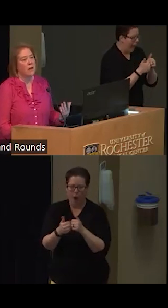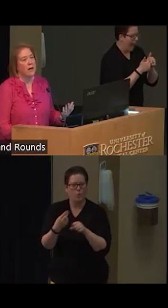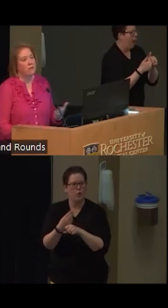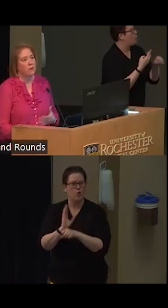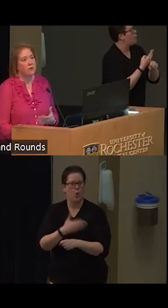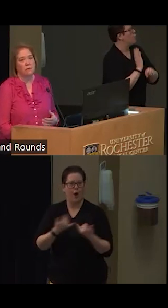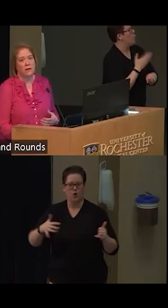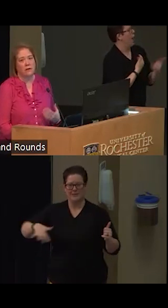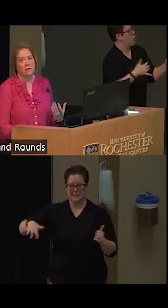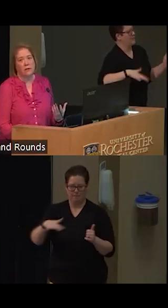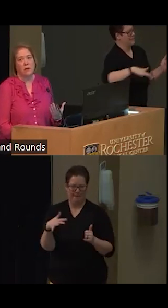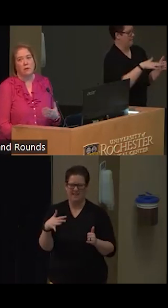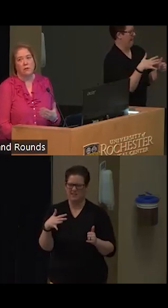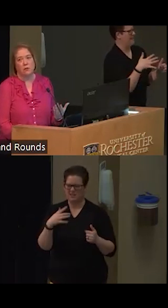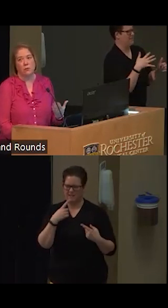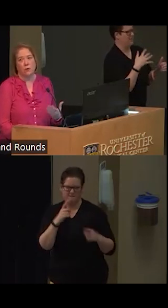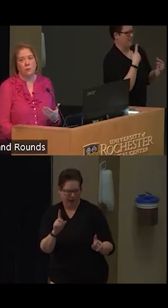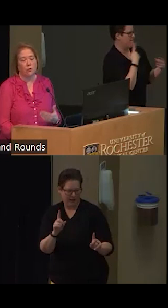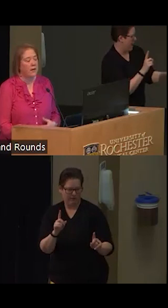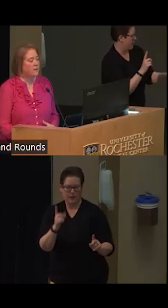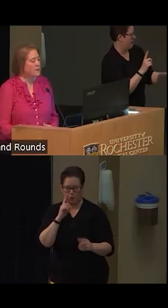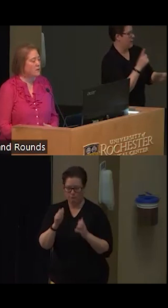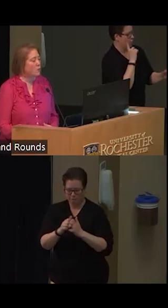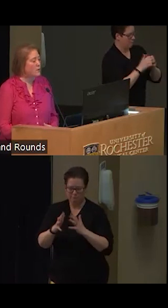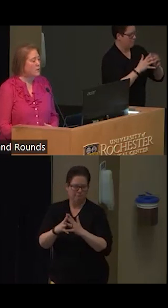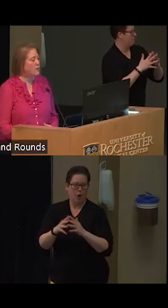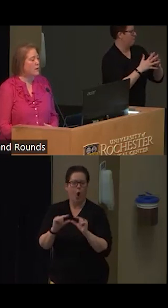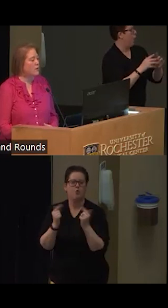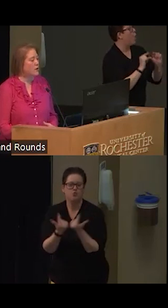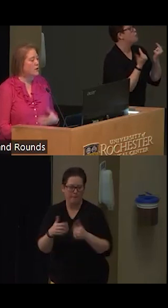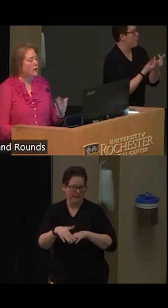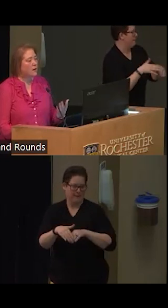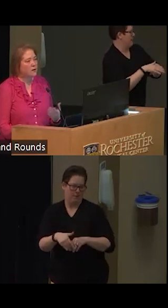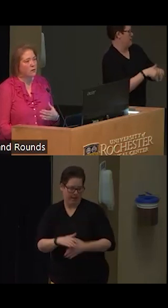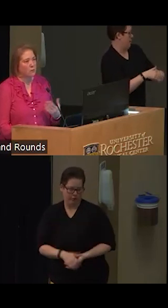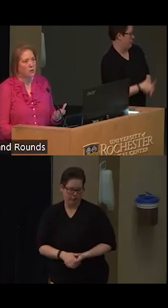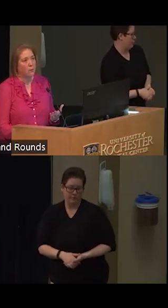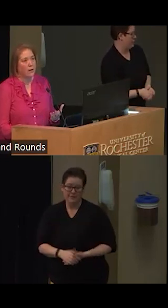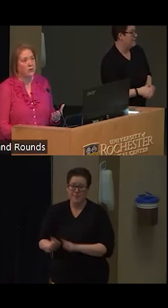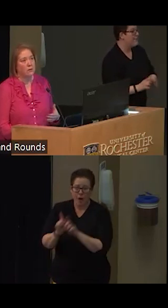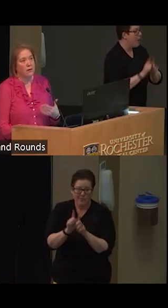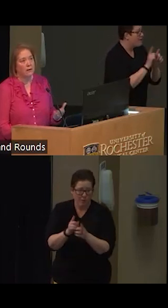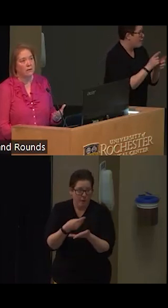that we have most effectively to create this group simulation and also you know budget we had to